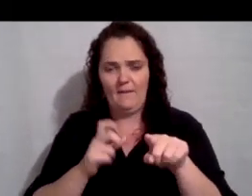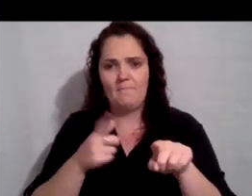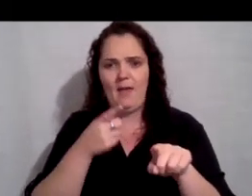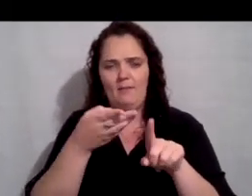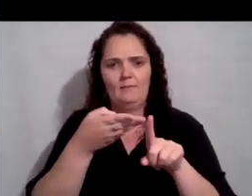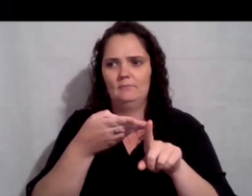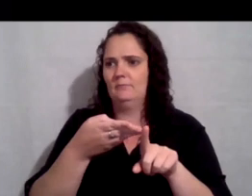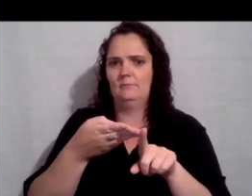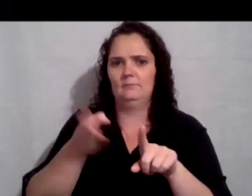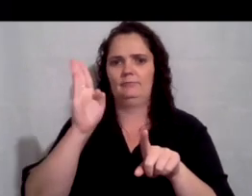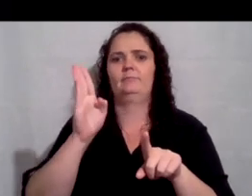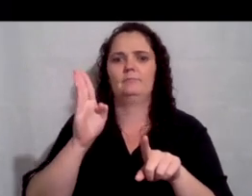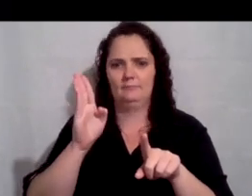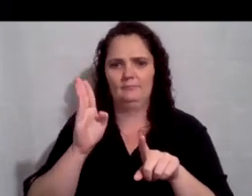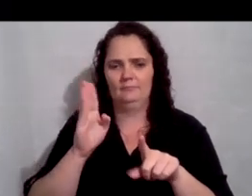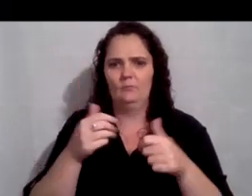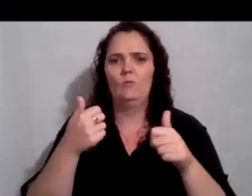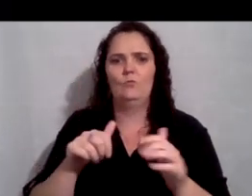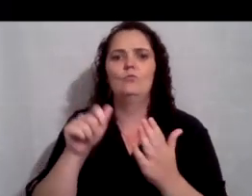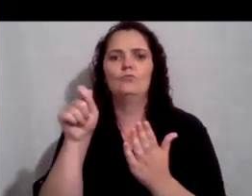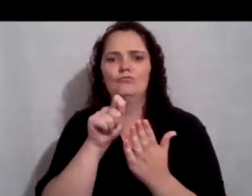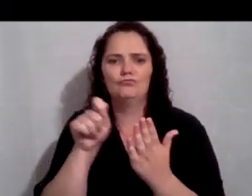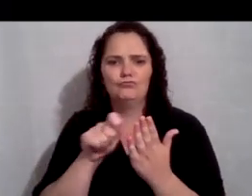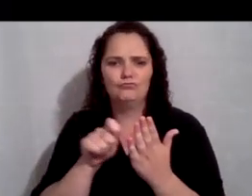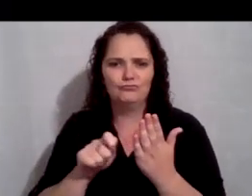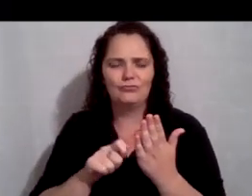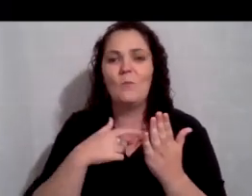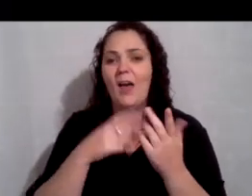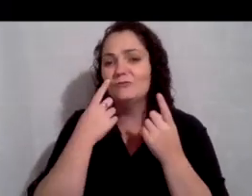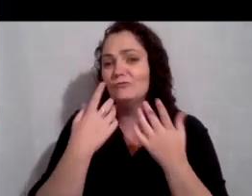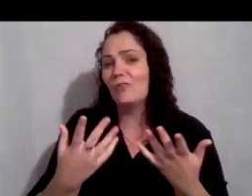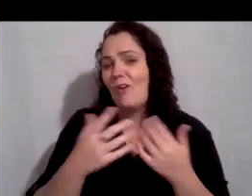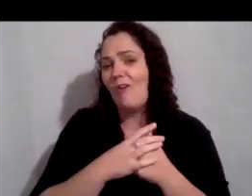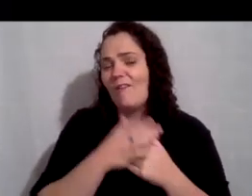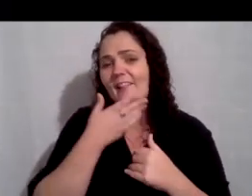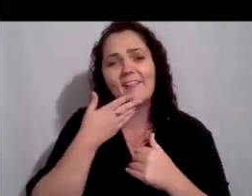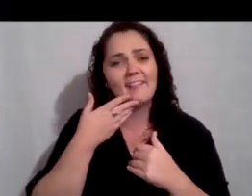which is subtractive drawing using erasure, so I just really wanted to show it to you too because it's a